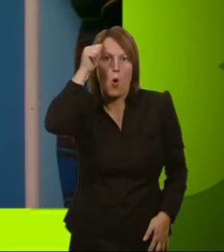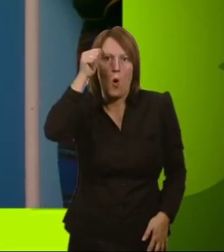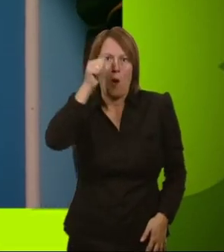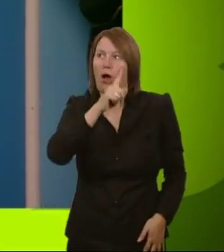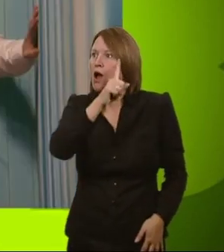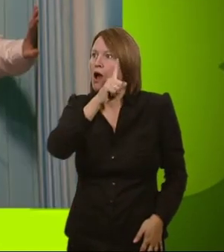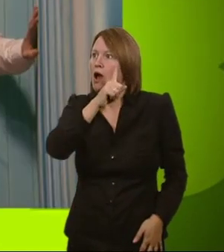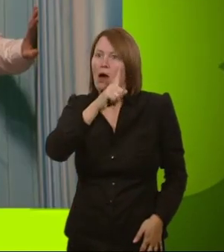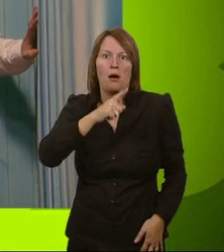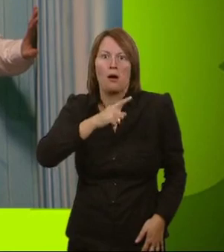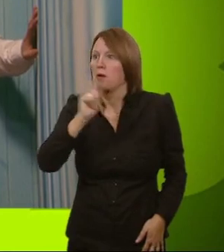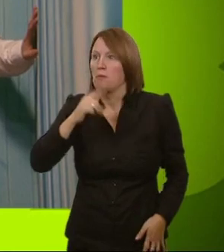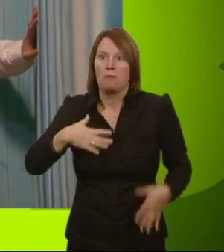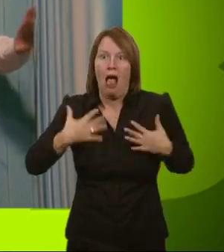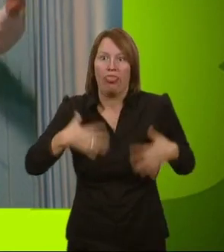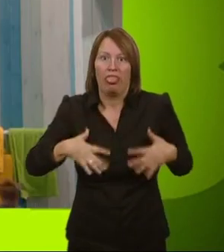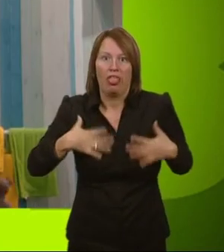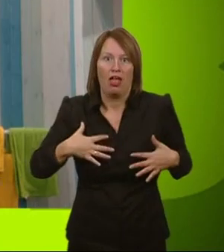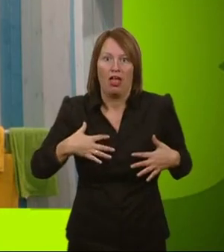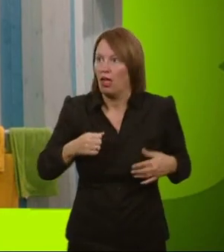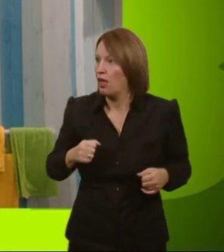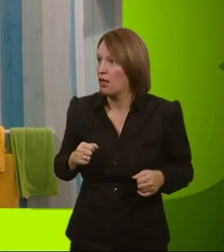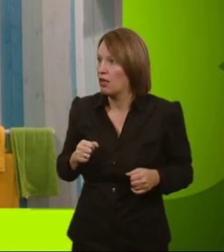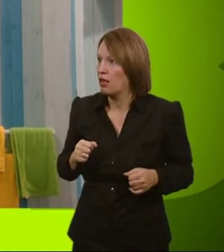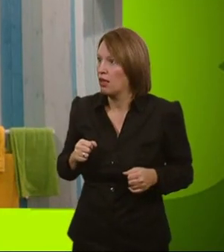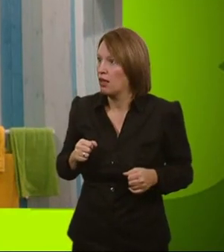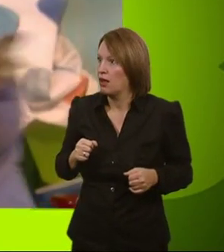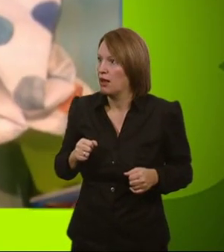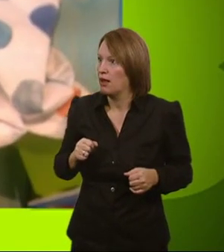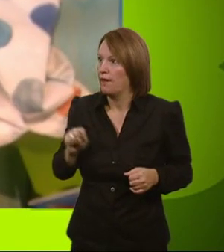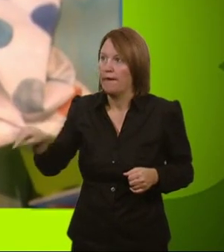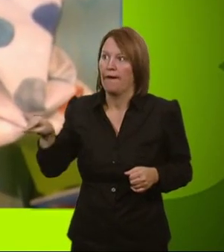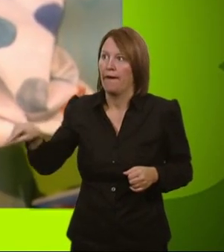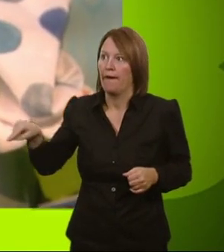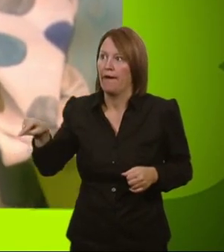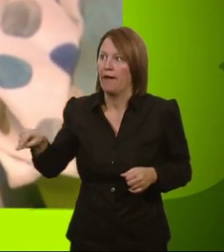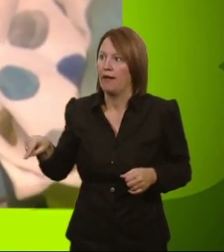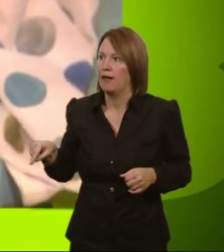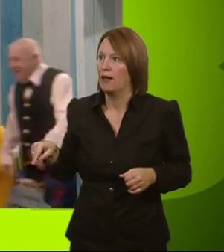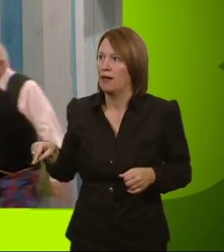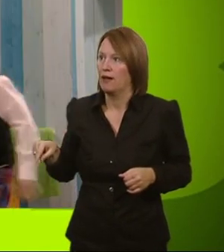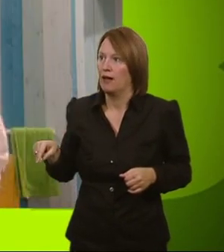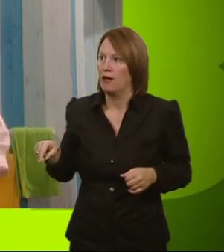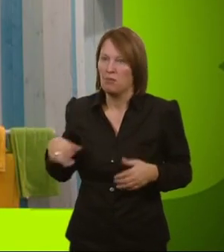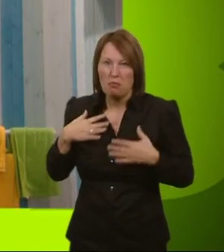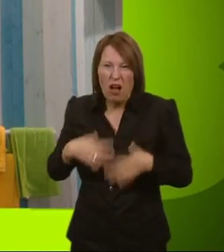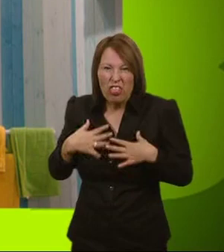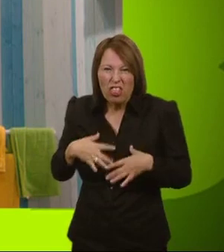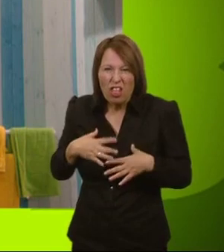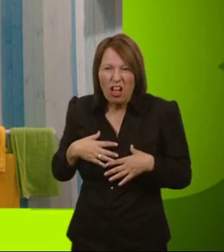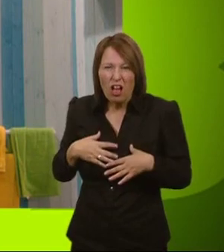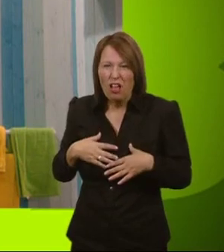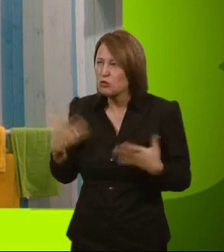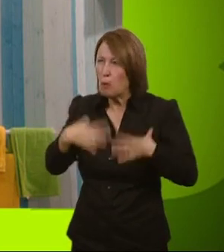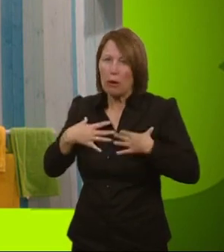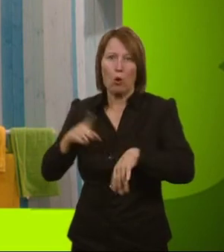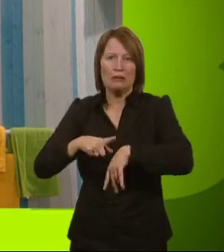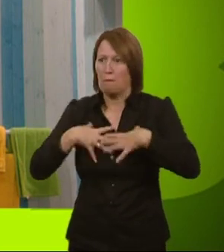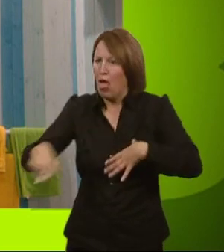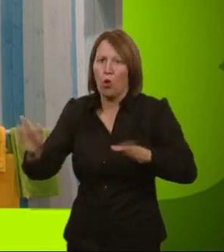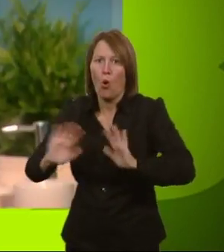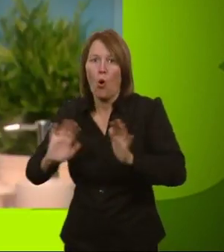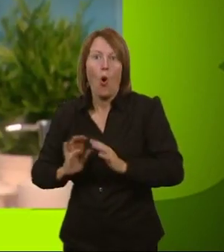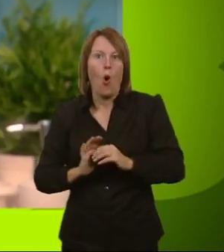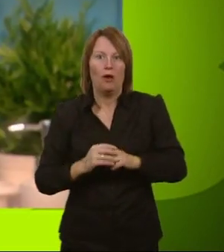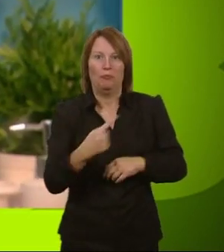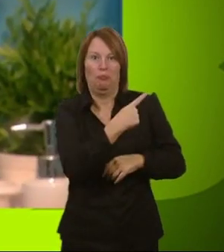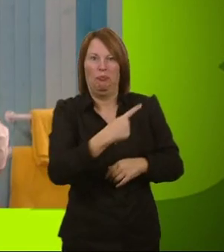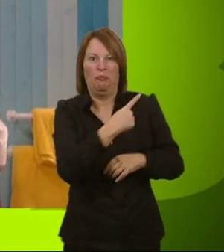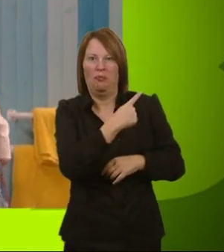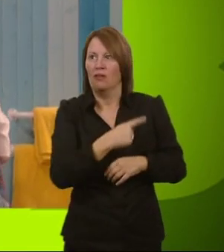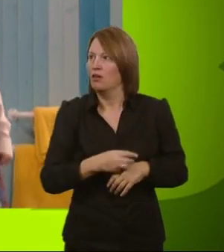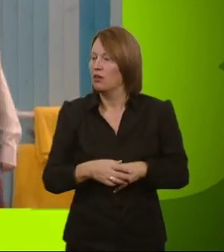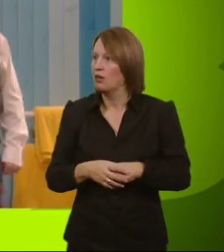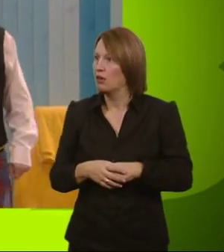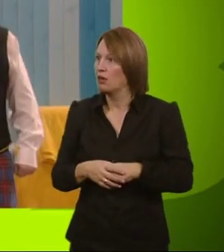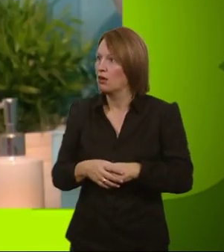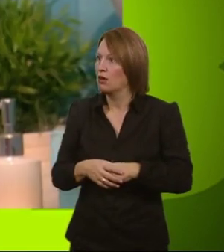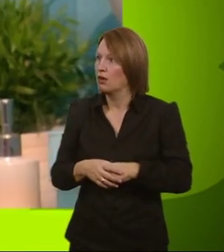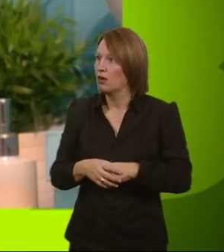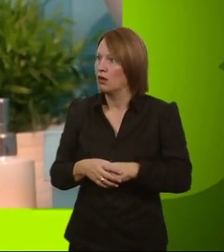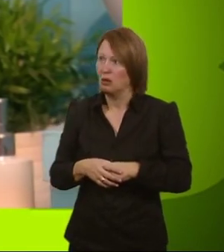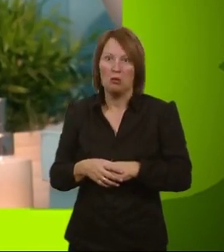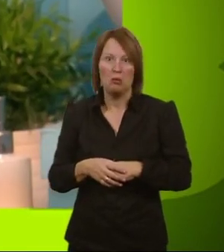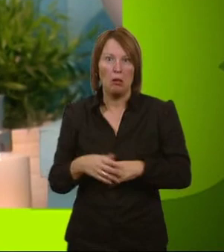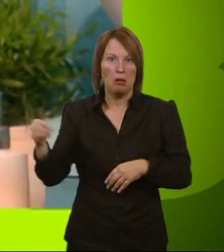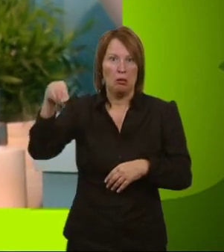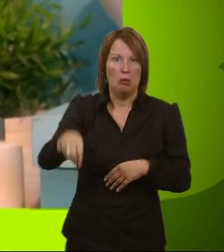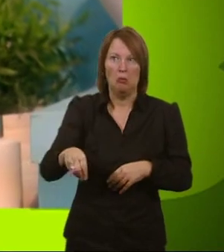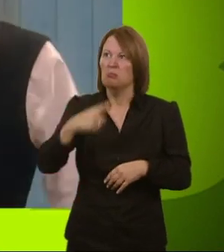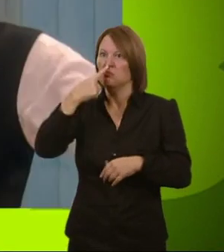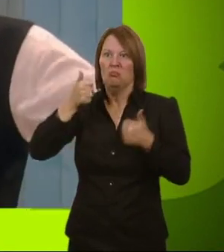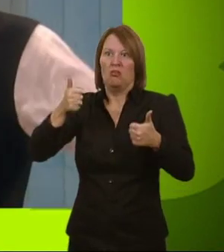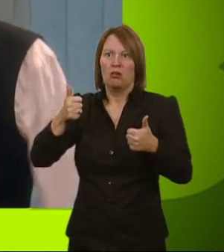time oh this is no time for taking a bath b stinky bad good smelly good what are you